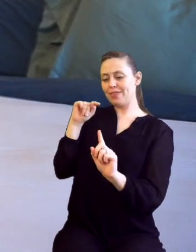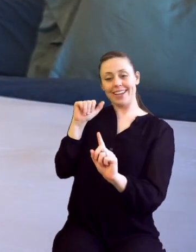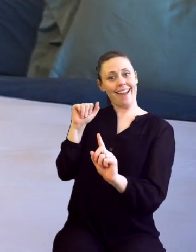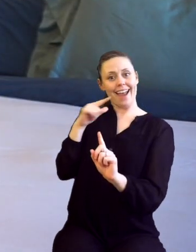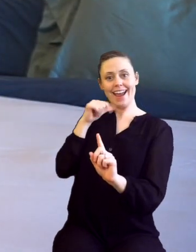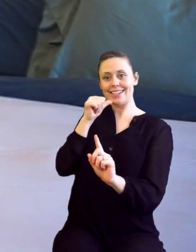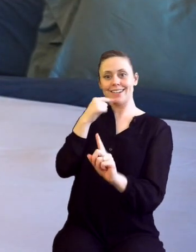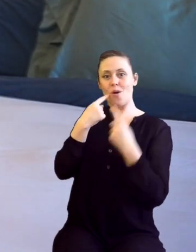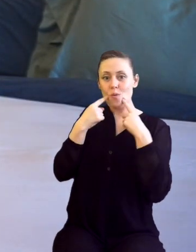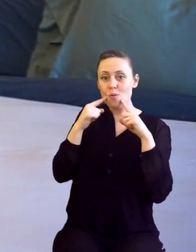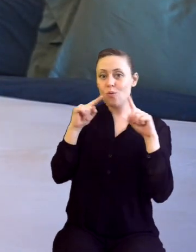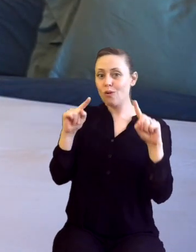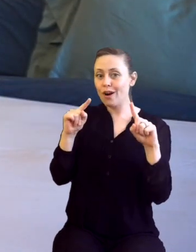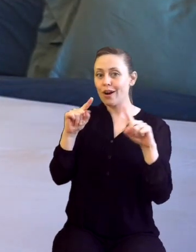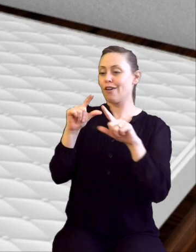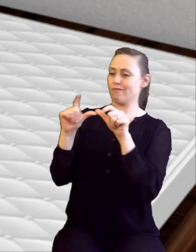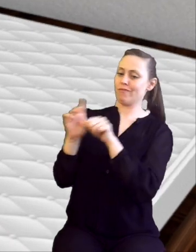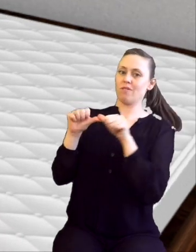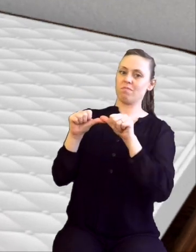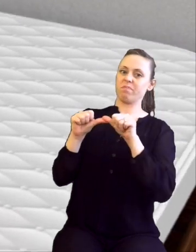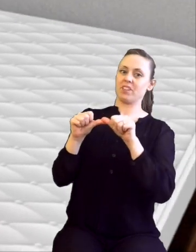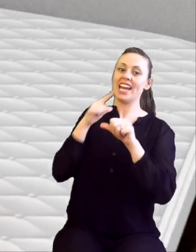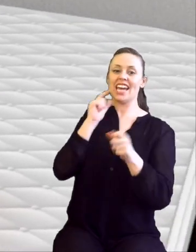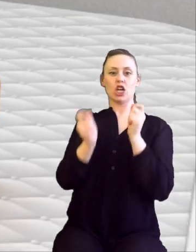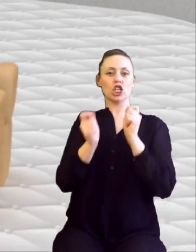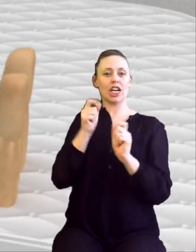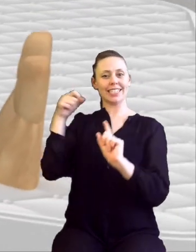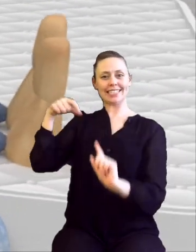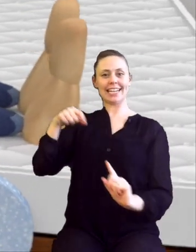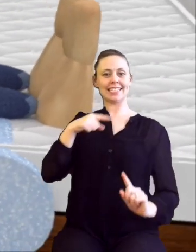work in the real time and that it adjusts or senses your pressure roughly